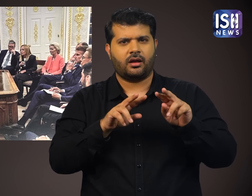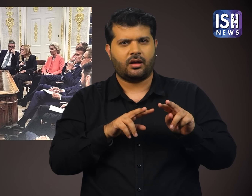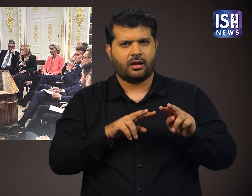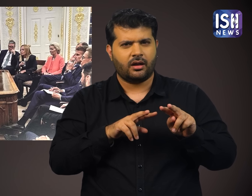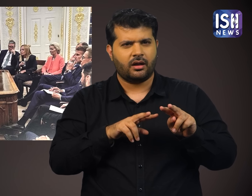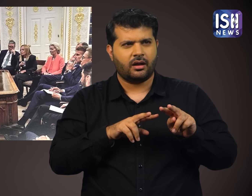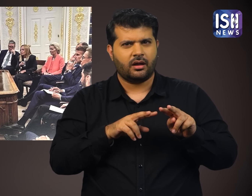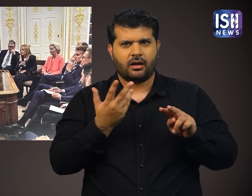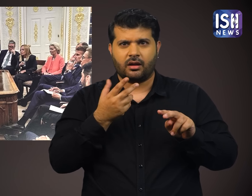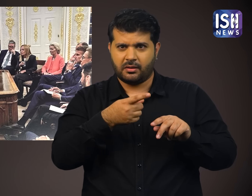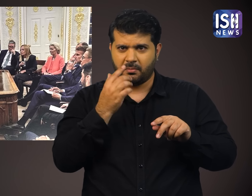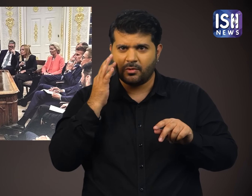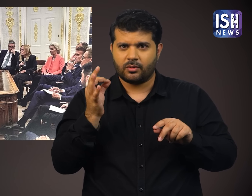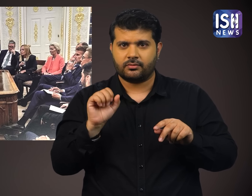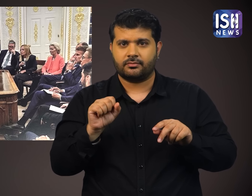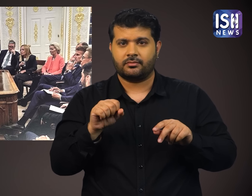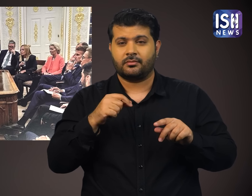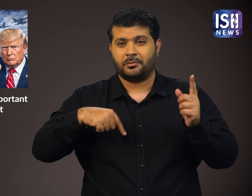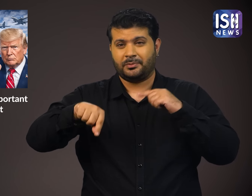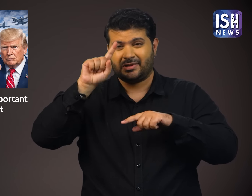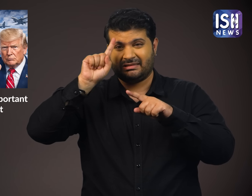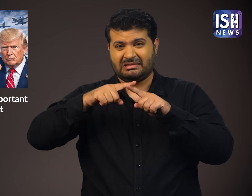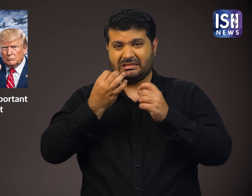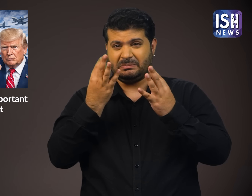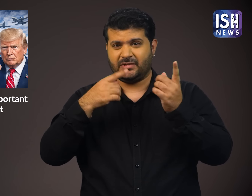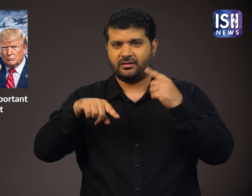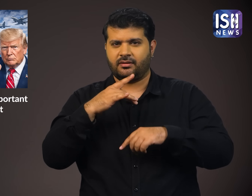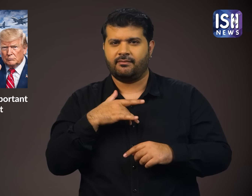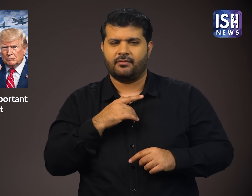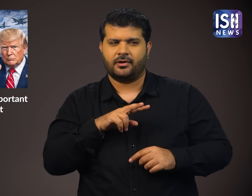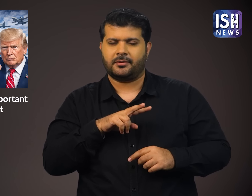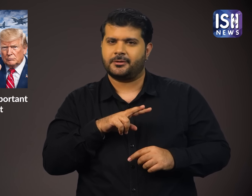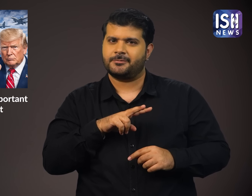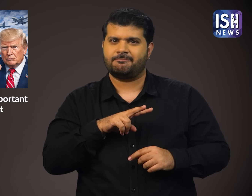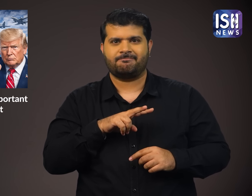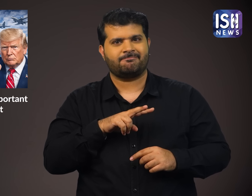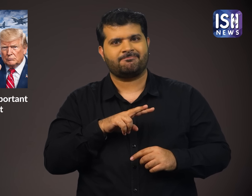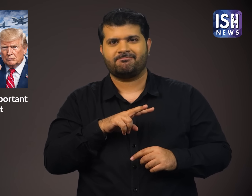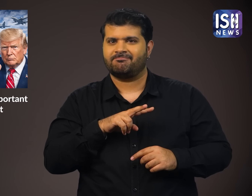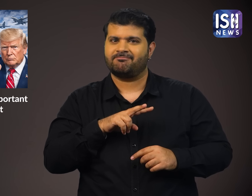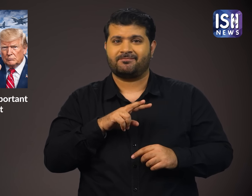Does this mean anything important? Experts say yes.